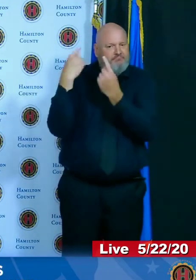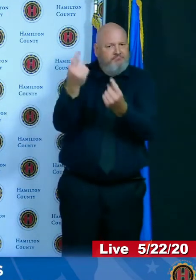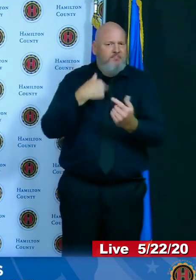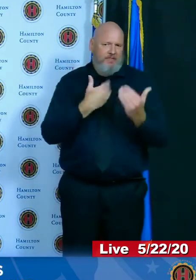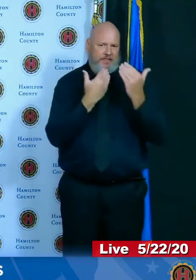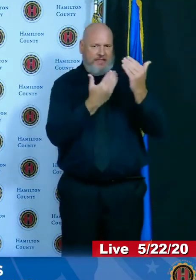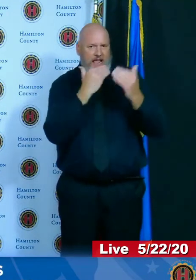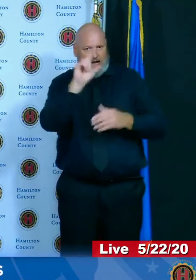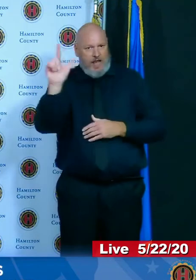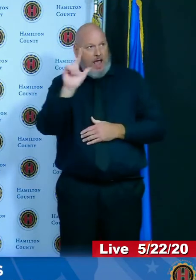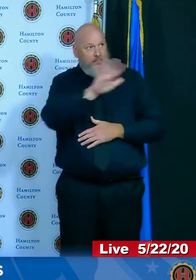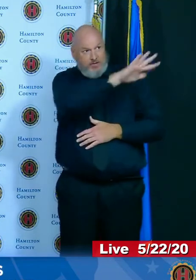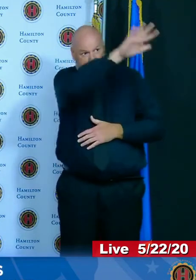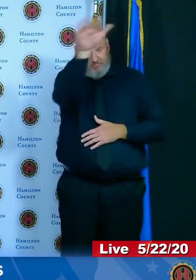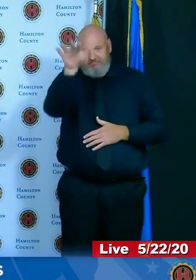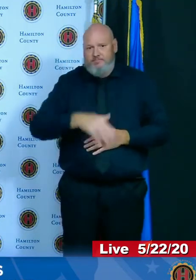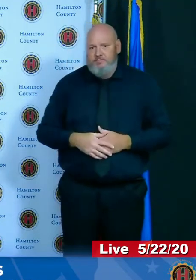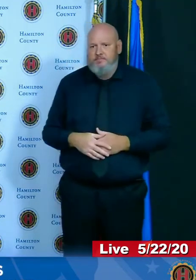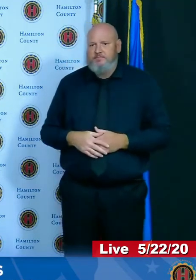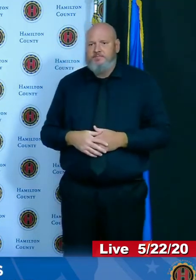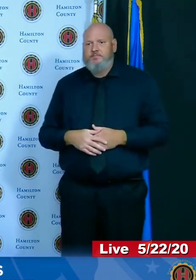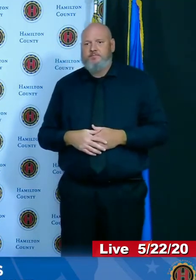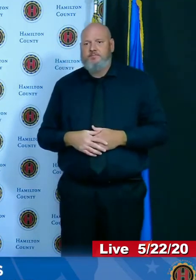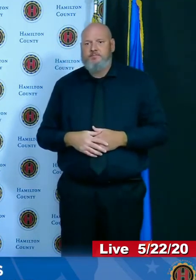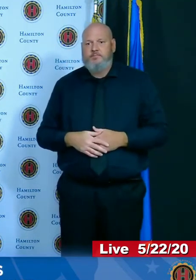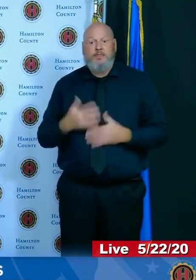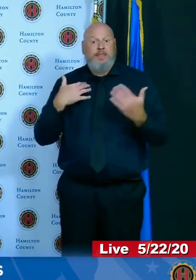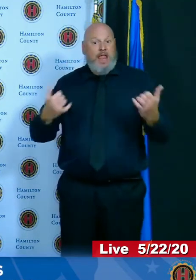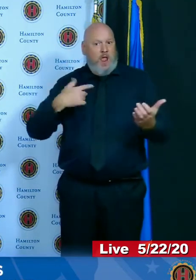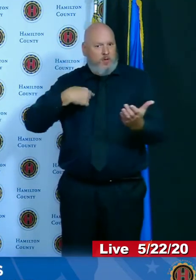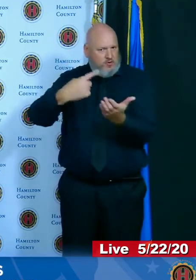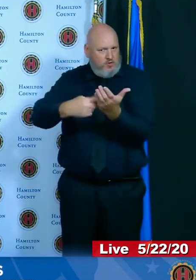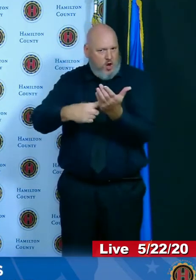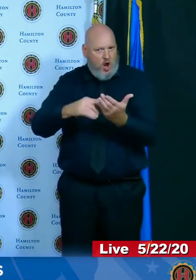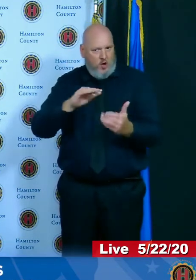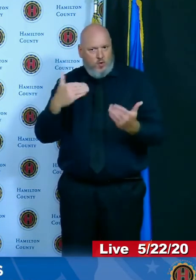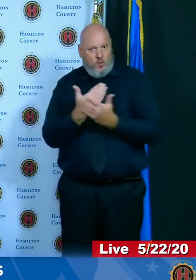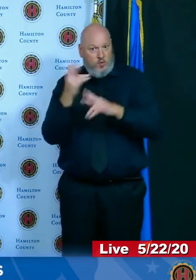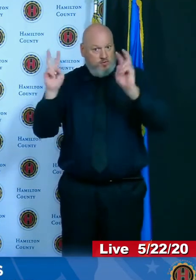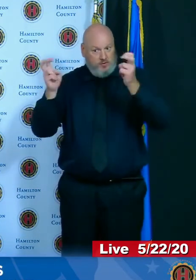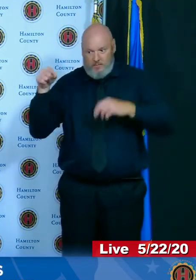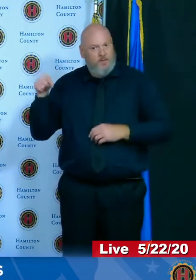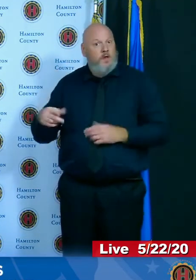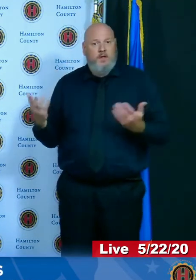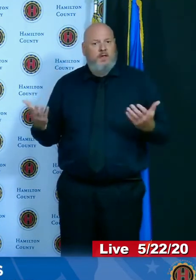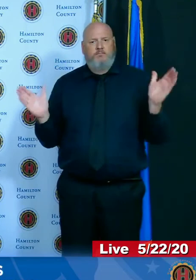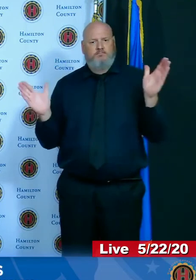Assistance Program the application went live on Wednesday it will be open for a